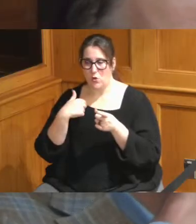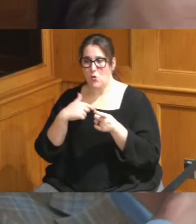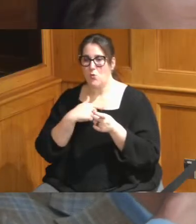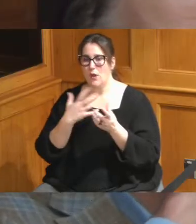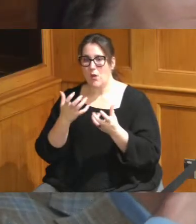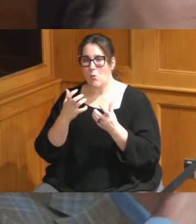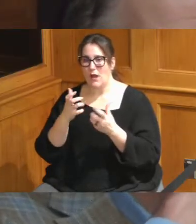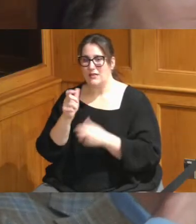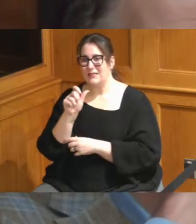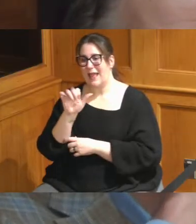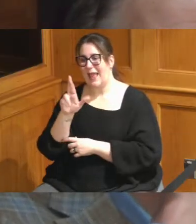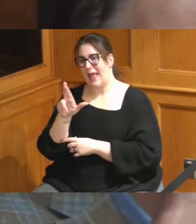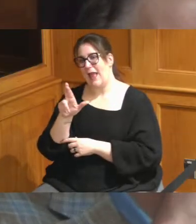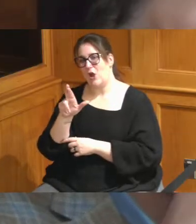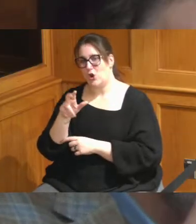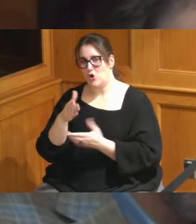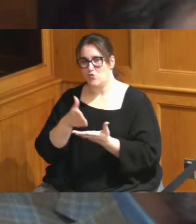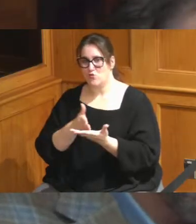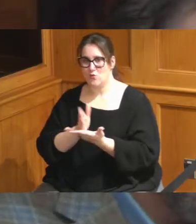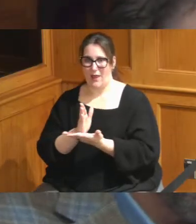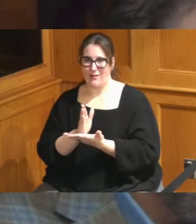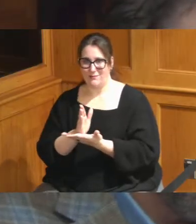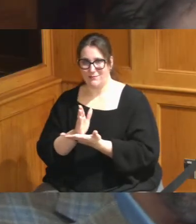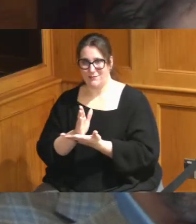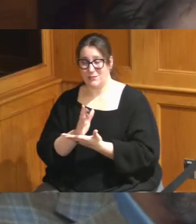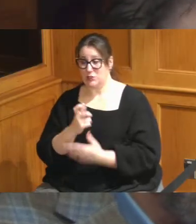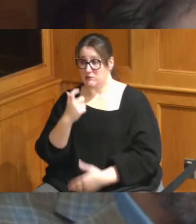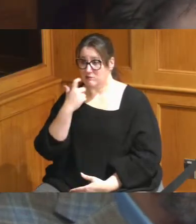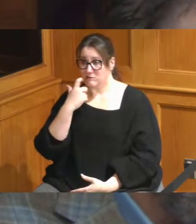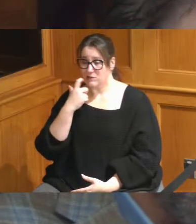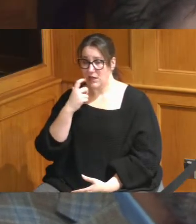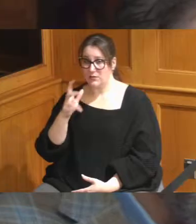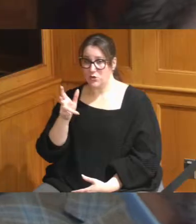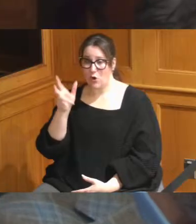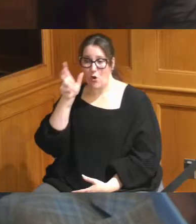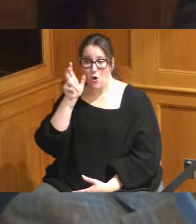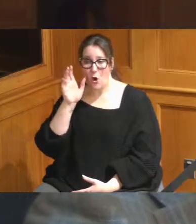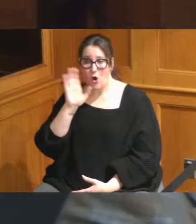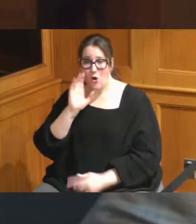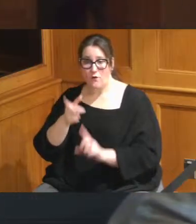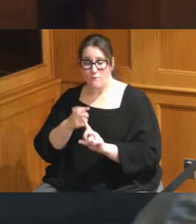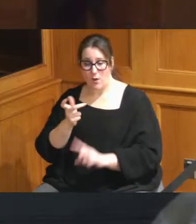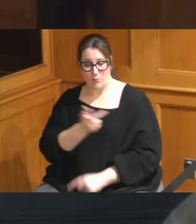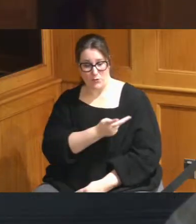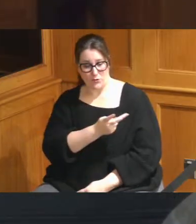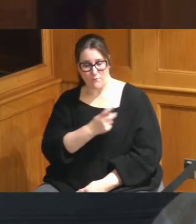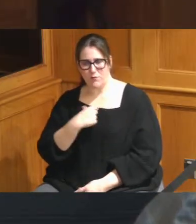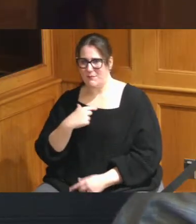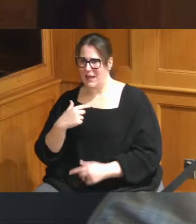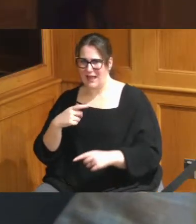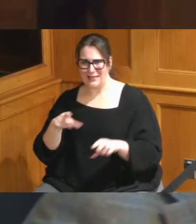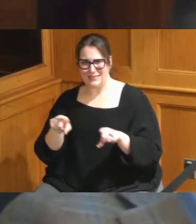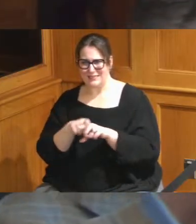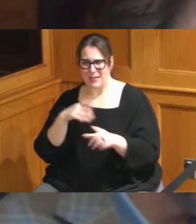rights. We just heard from my colleagues and I share the same concern. The selling point of the